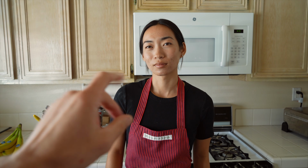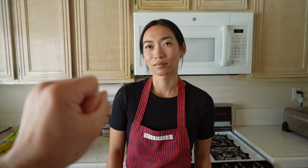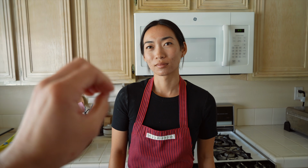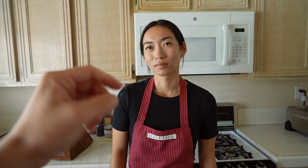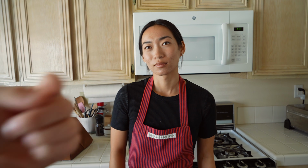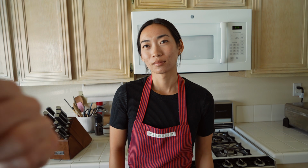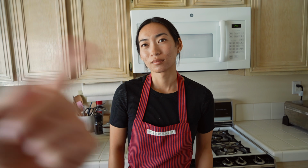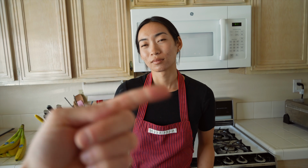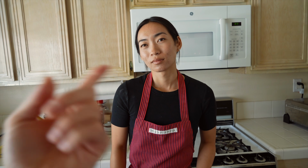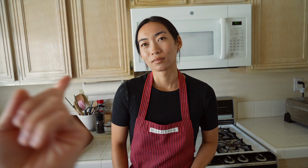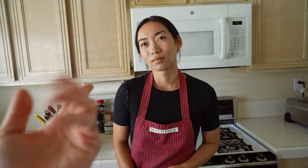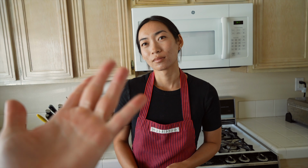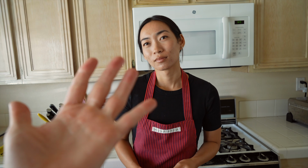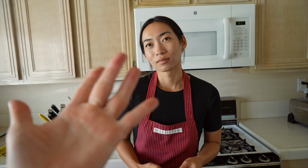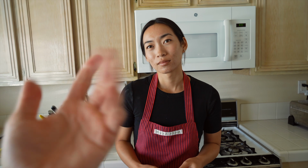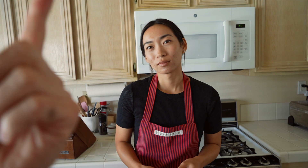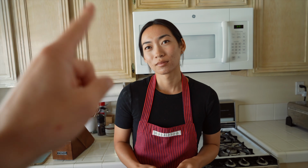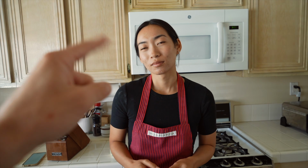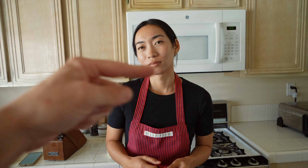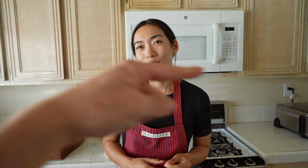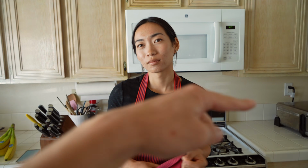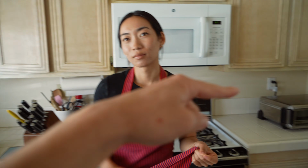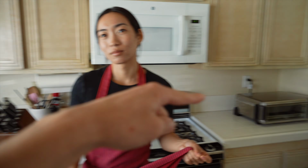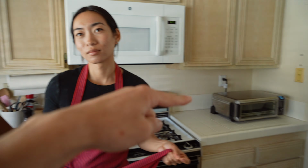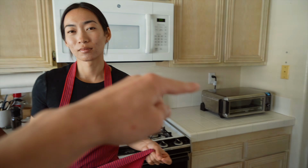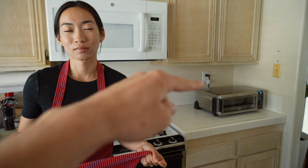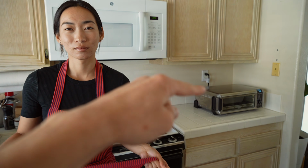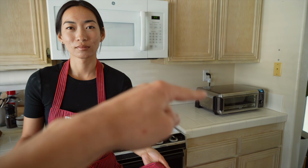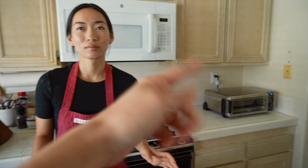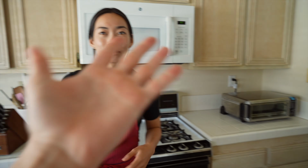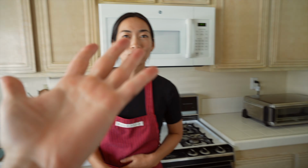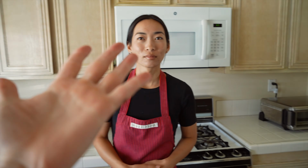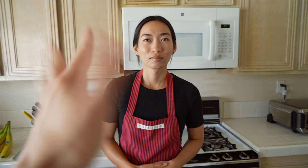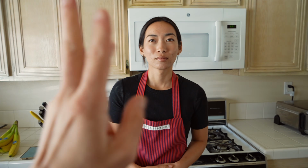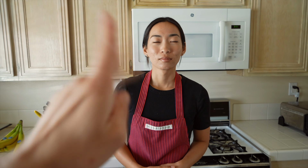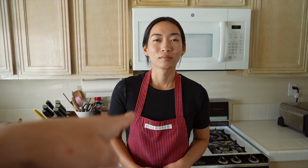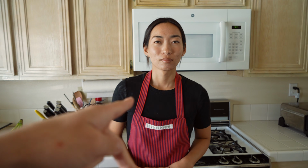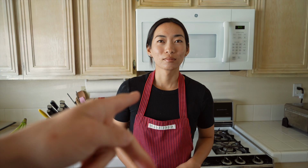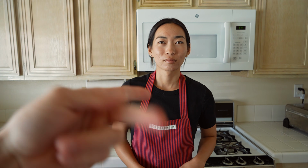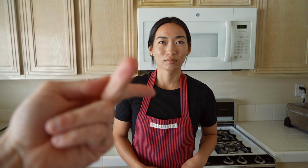R: ok so while we're waiting for that to finish up